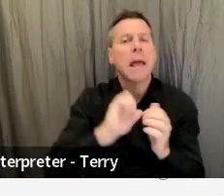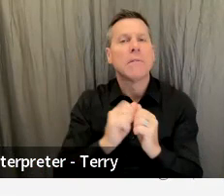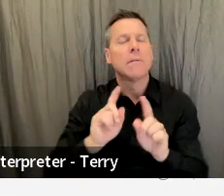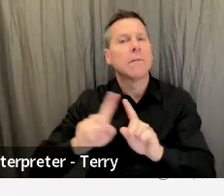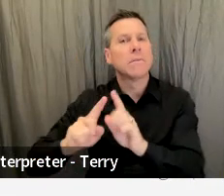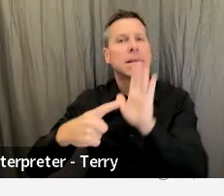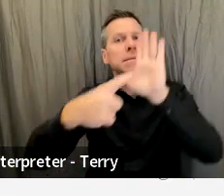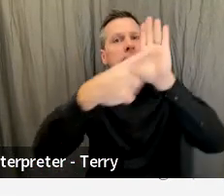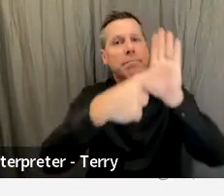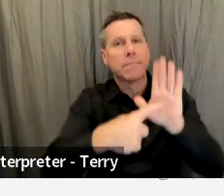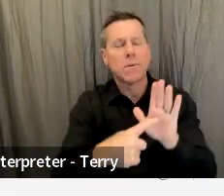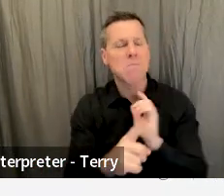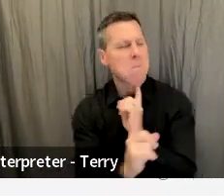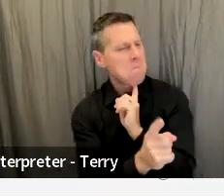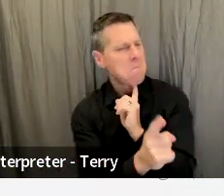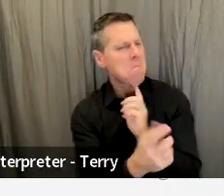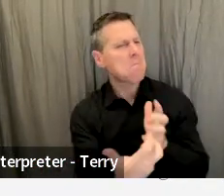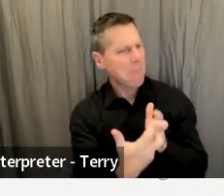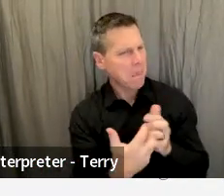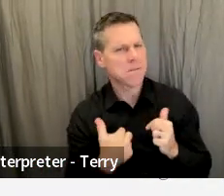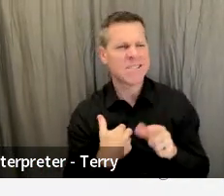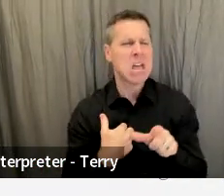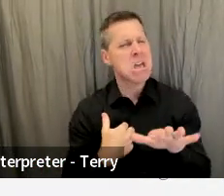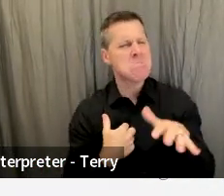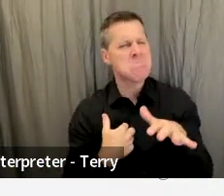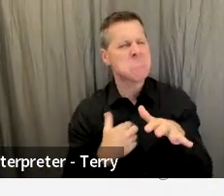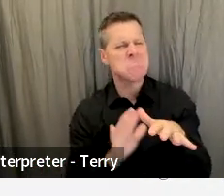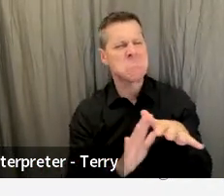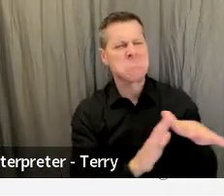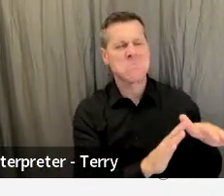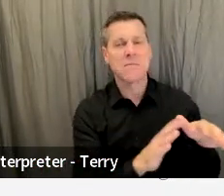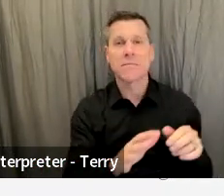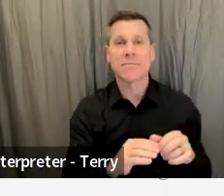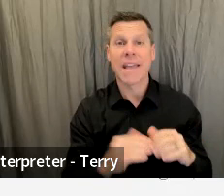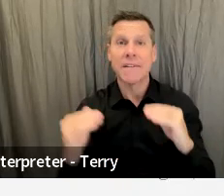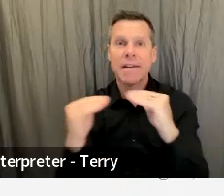Jacki and I have been through Marianne's equity training and for training.